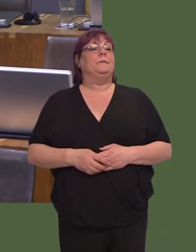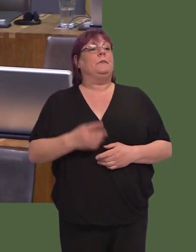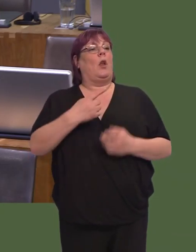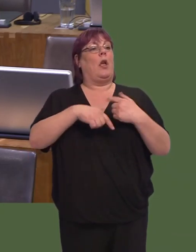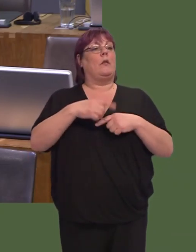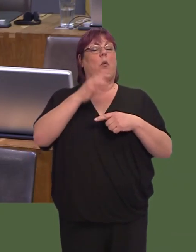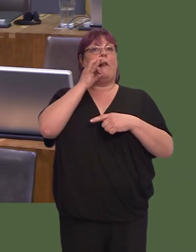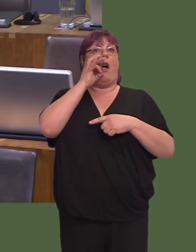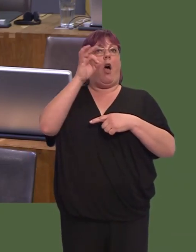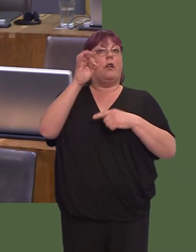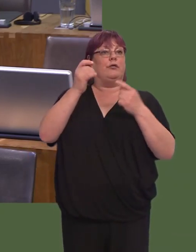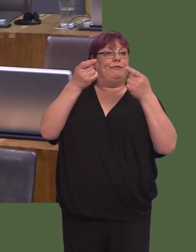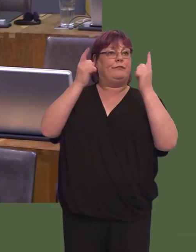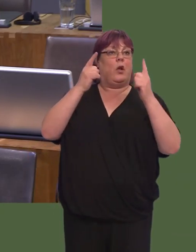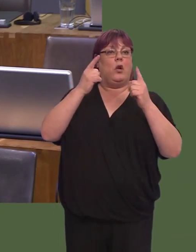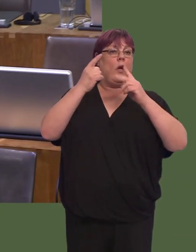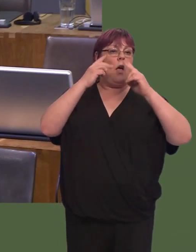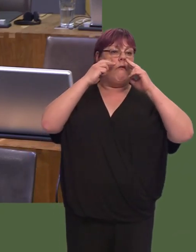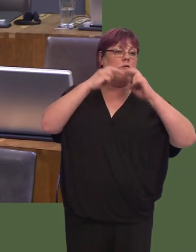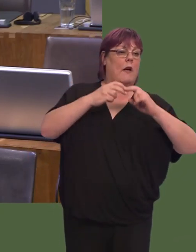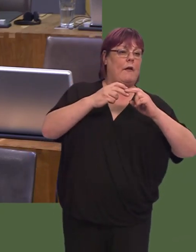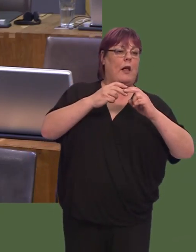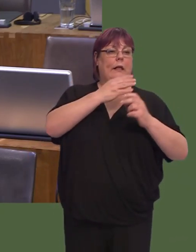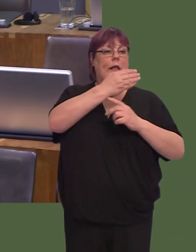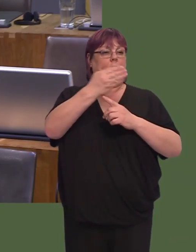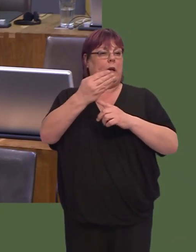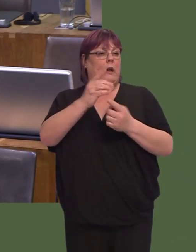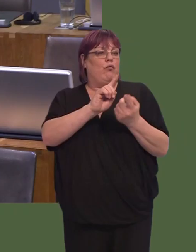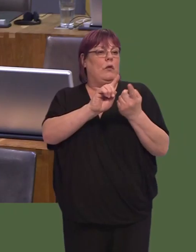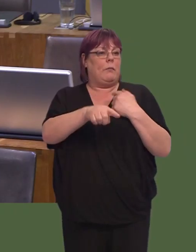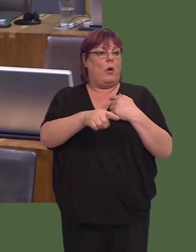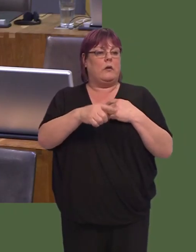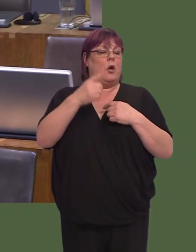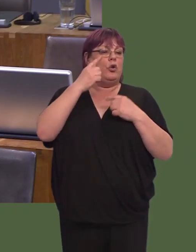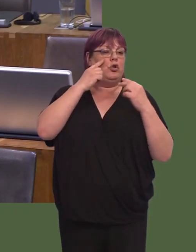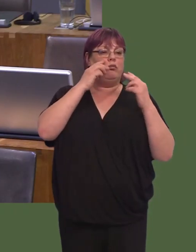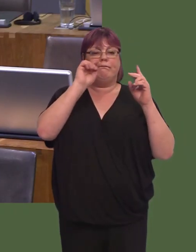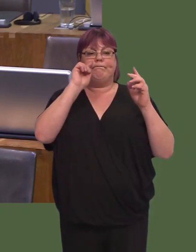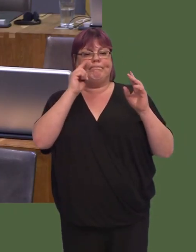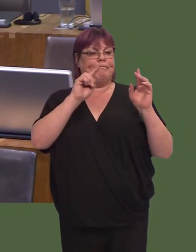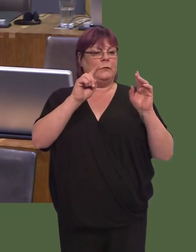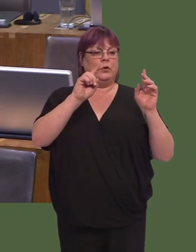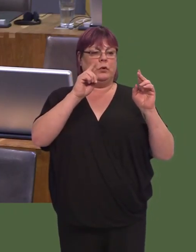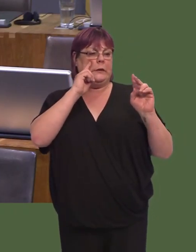calls in order to reduce the time waited by those with the longest response times and consider how the amber calls are being dealt with.